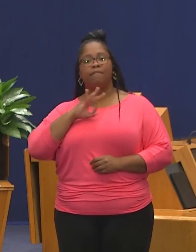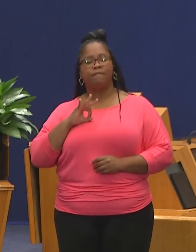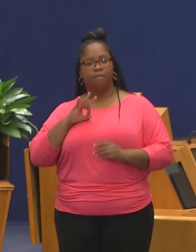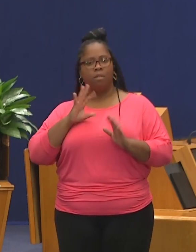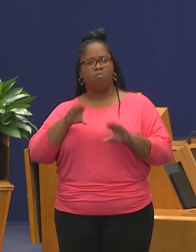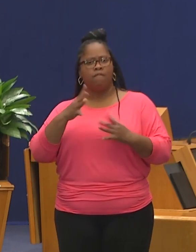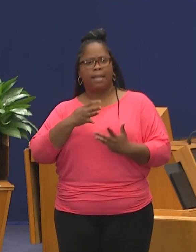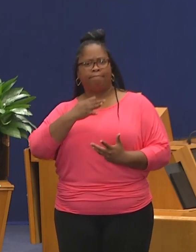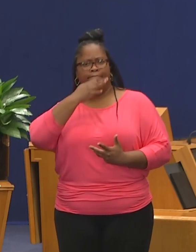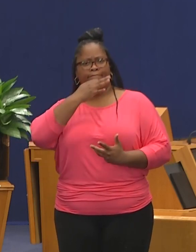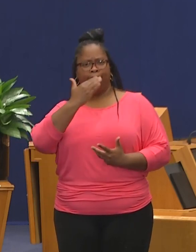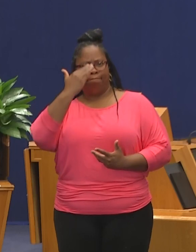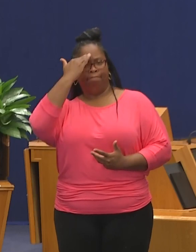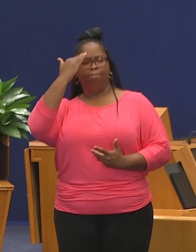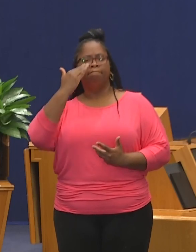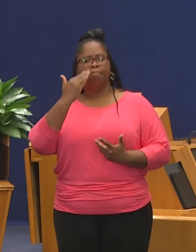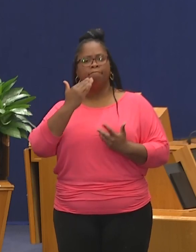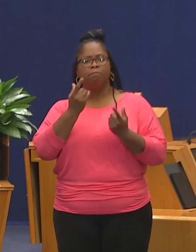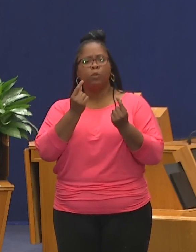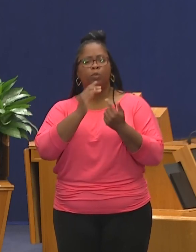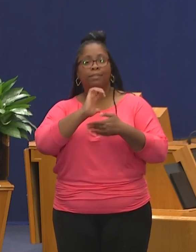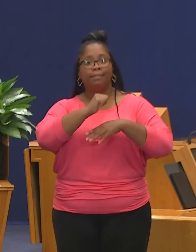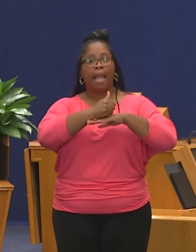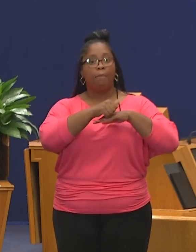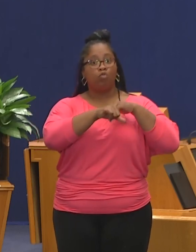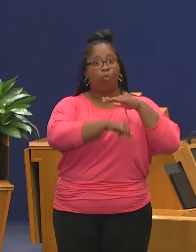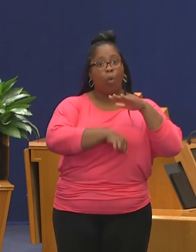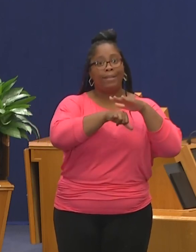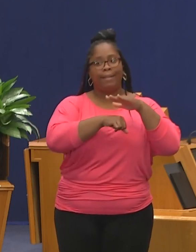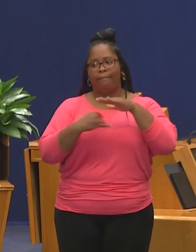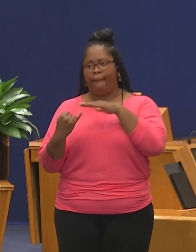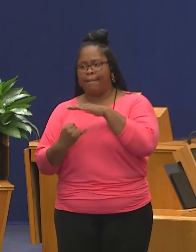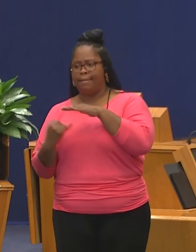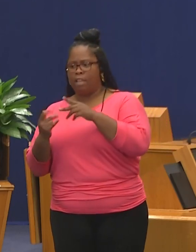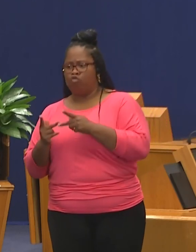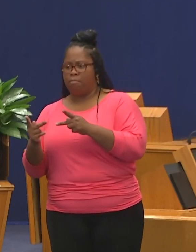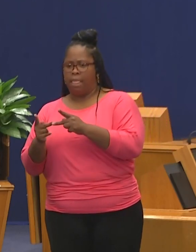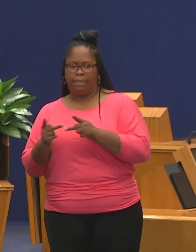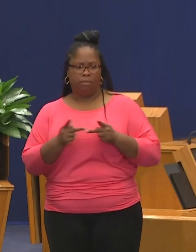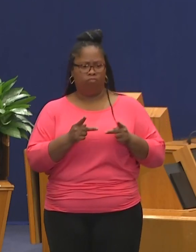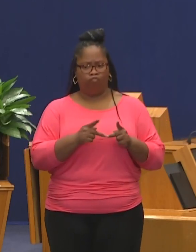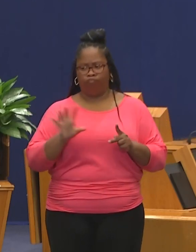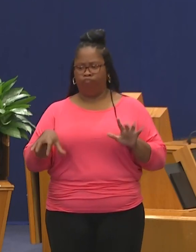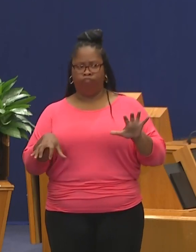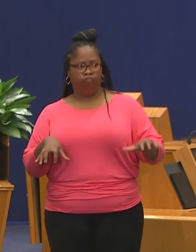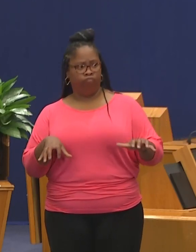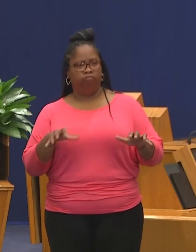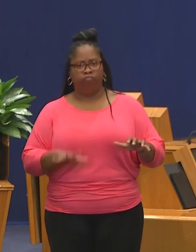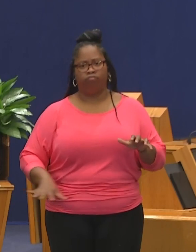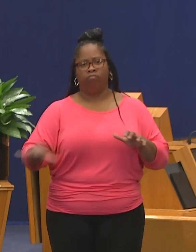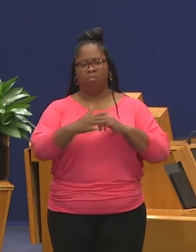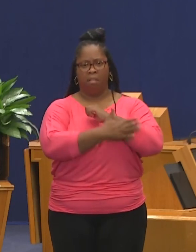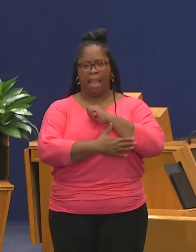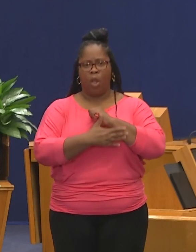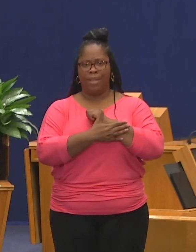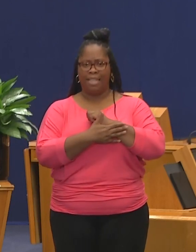THE D.H.S. STAFF PROVIDE EXPERTISE IN ESTABLISHING THE QUARANTINE IN ISOLATION SITES